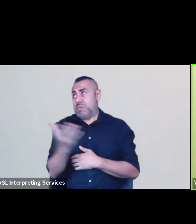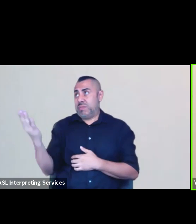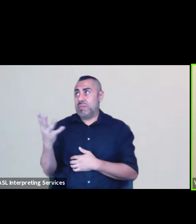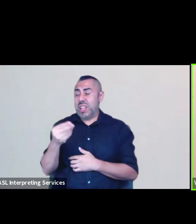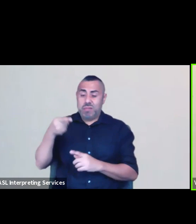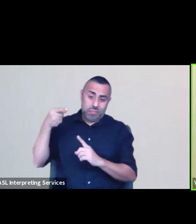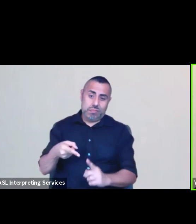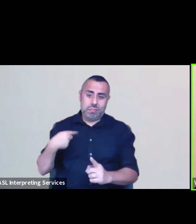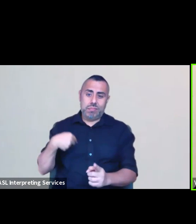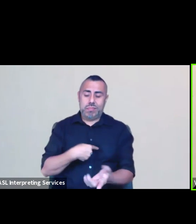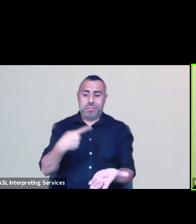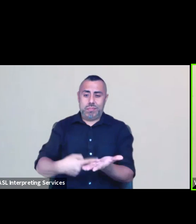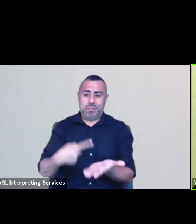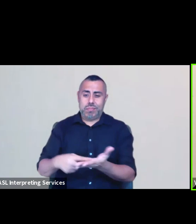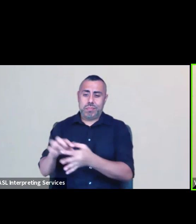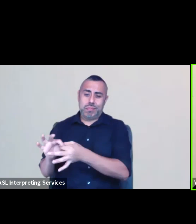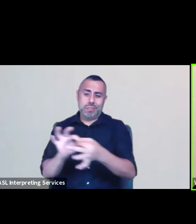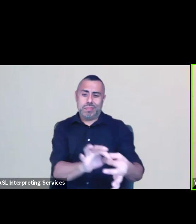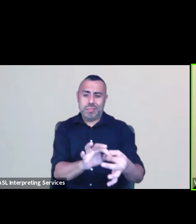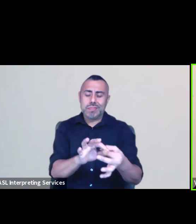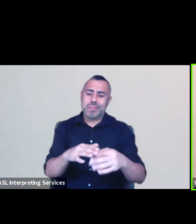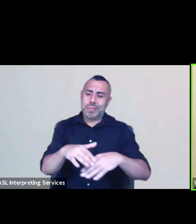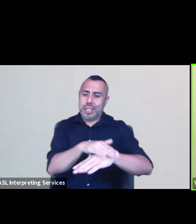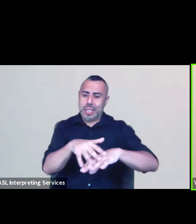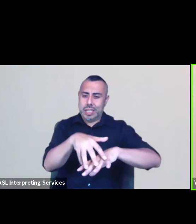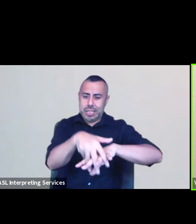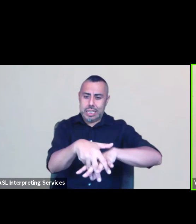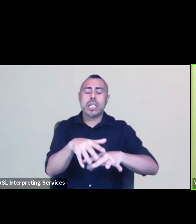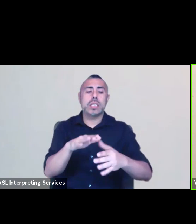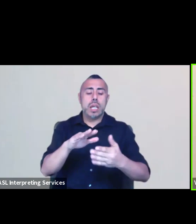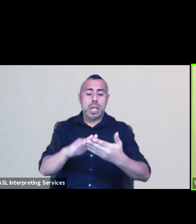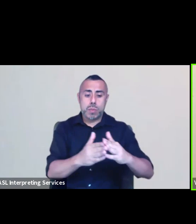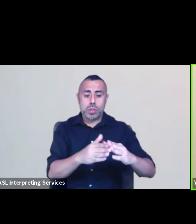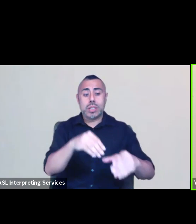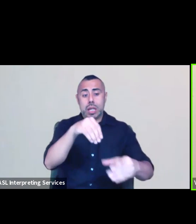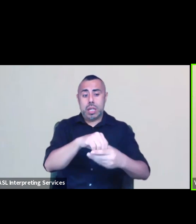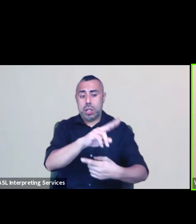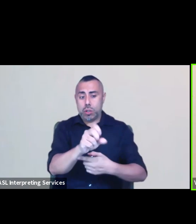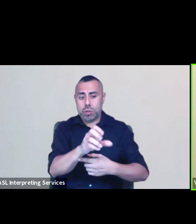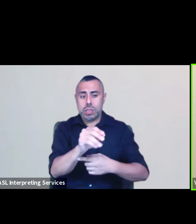in relation to indigenous communities in the U.S, and across the world.